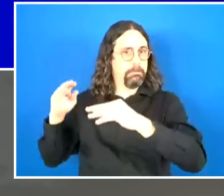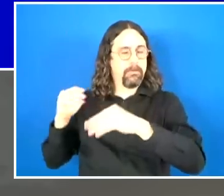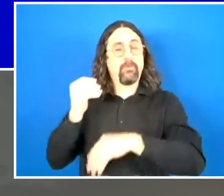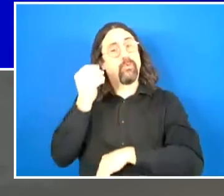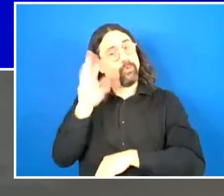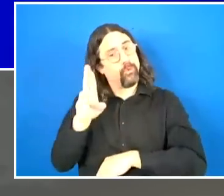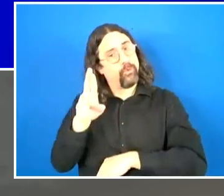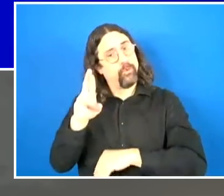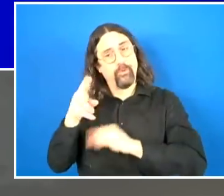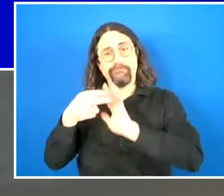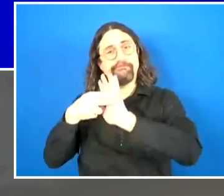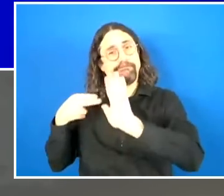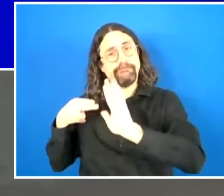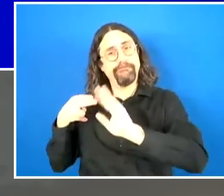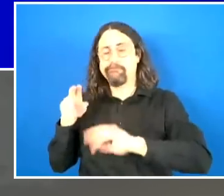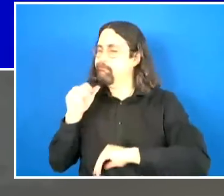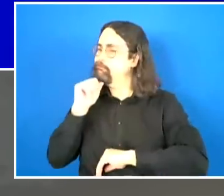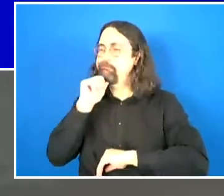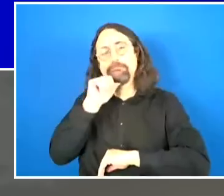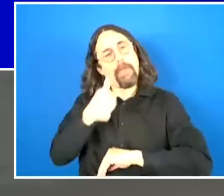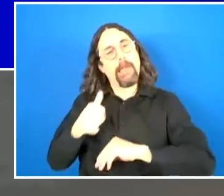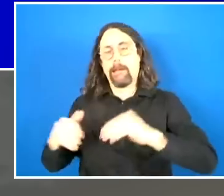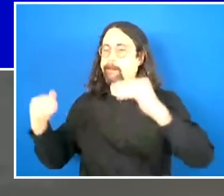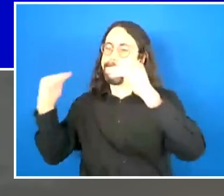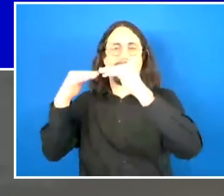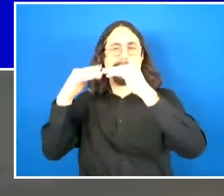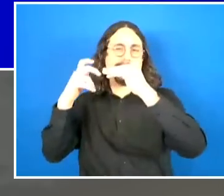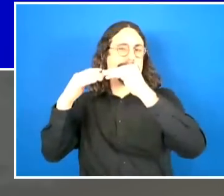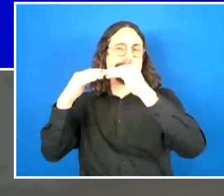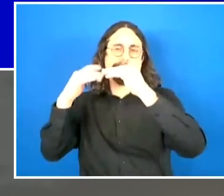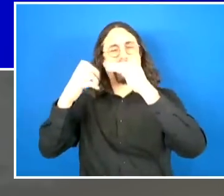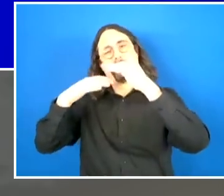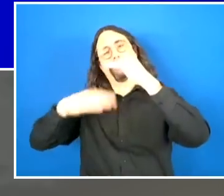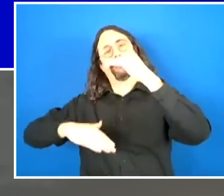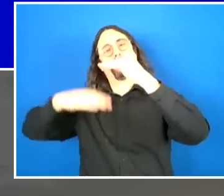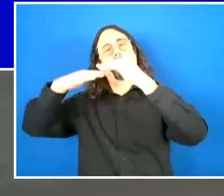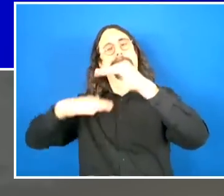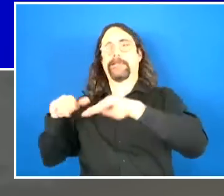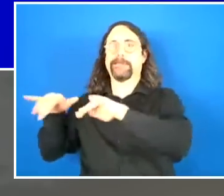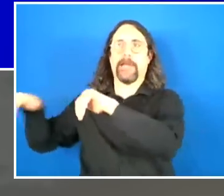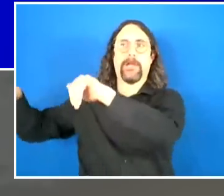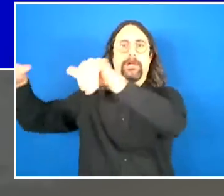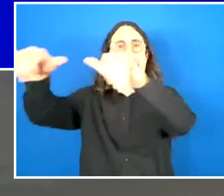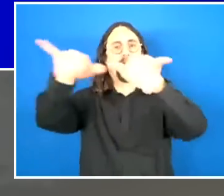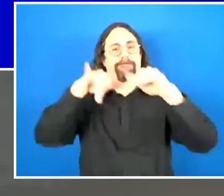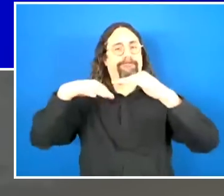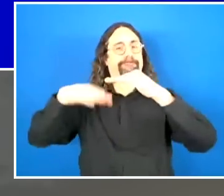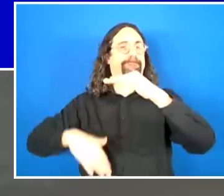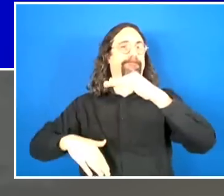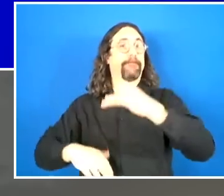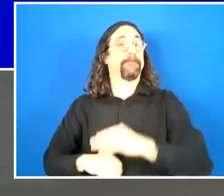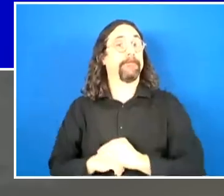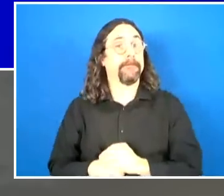TO THOSE STANDARDS. CHANCE WILL TALK ABOUT MORE DETAIL BUT IT WILL BE AN EALVUTIAON BASED ON A LOT OF THE SAME THINGS WE